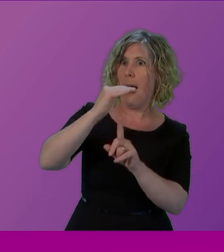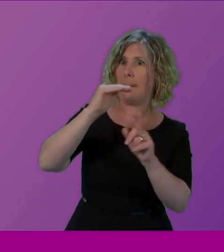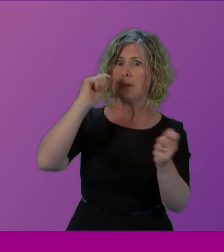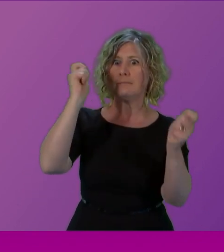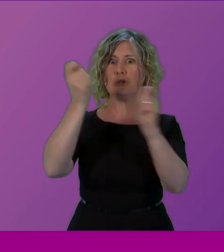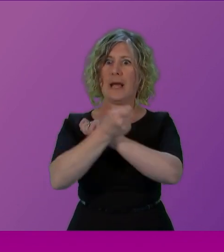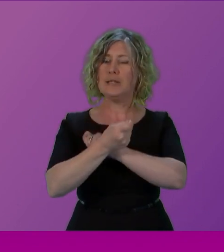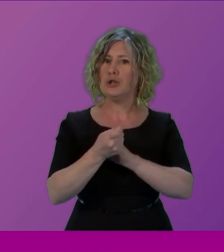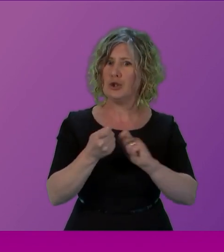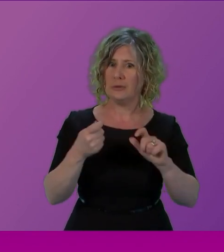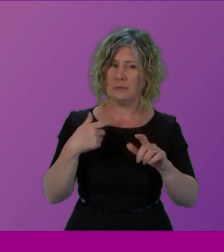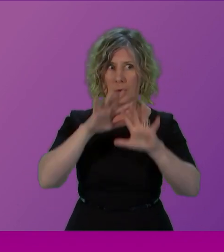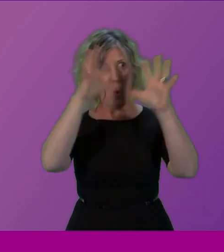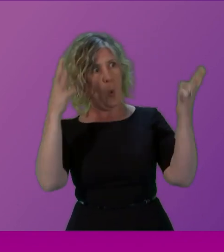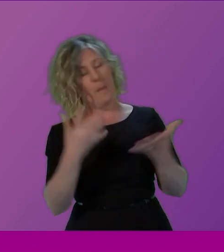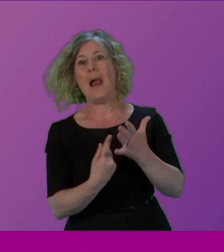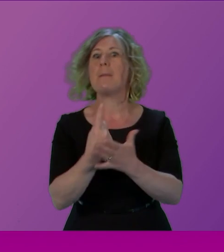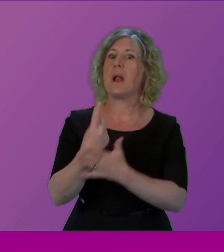The Scottish Government is taking action, and it is important that it continues to take